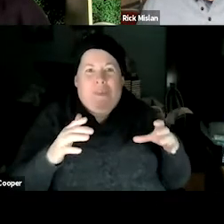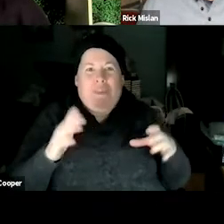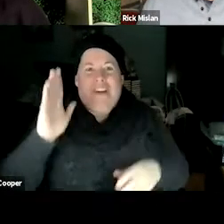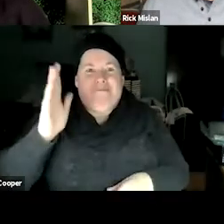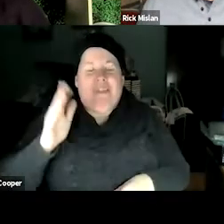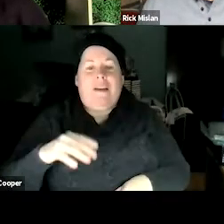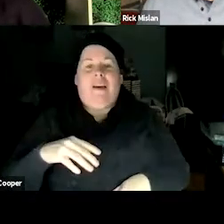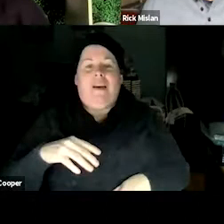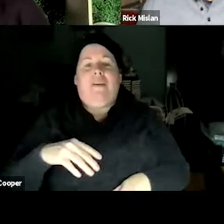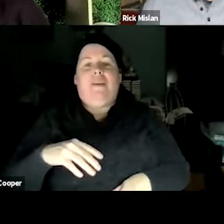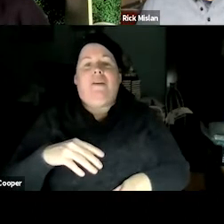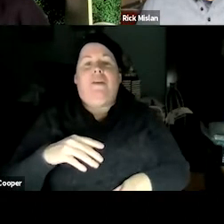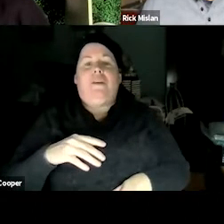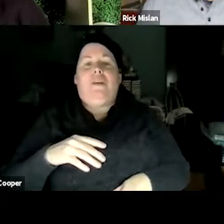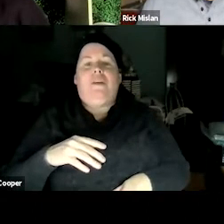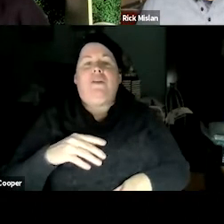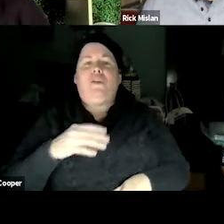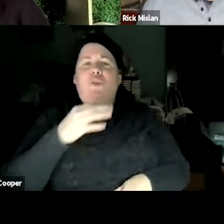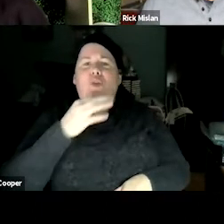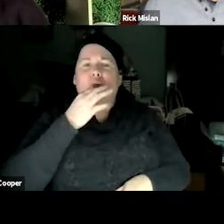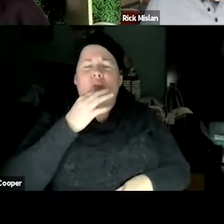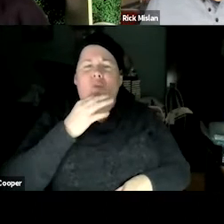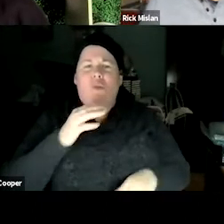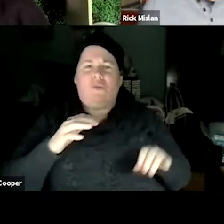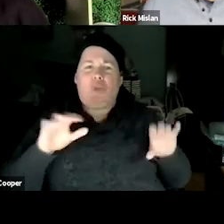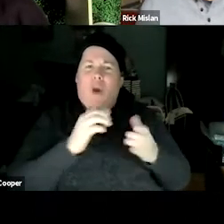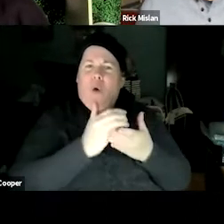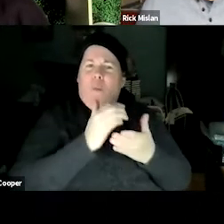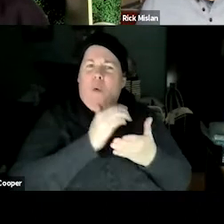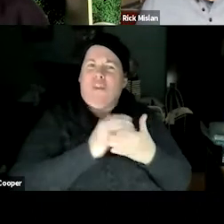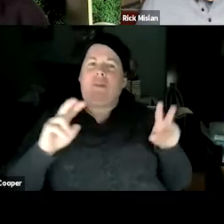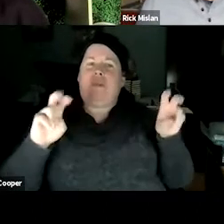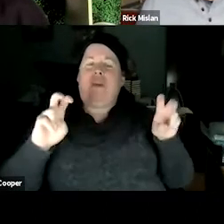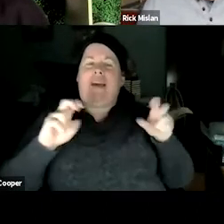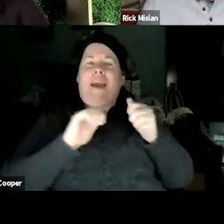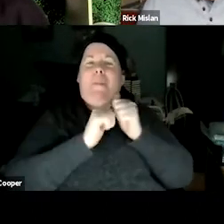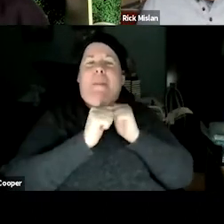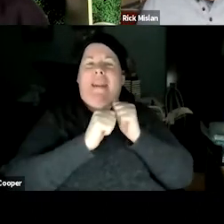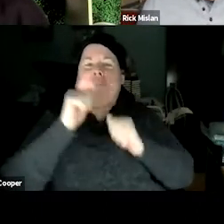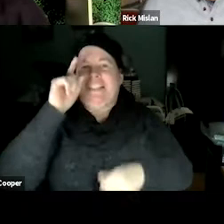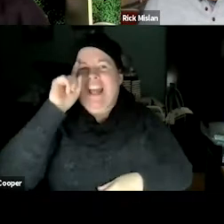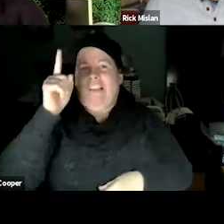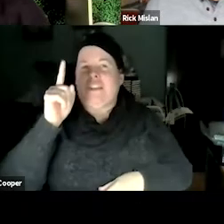Rick Mislan: A course in and I want to call it competitive intelligence, but I believe it's going to be a little bit more than that. Maybe